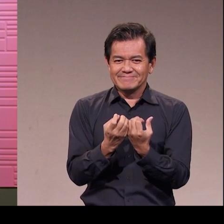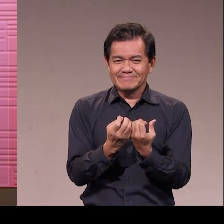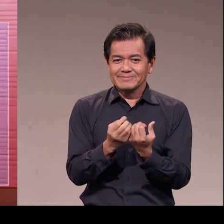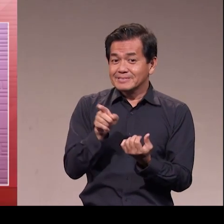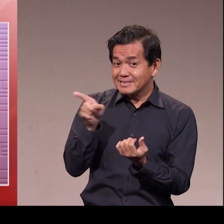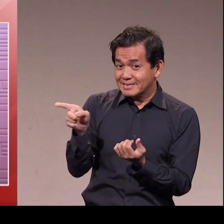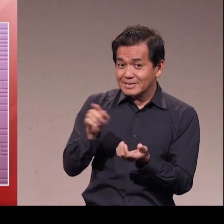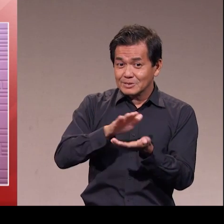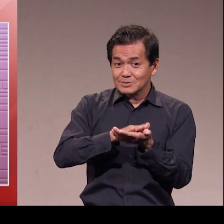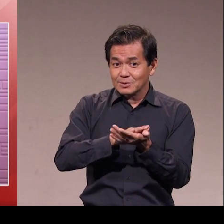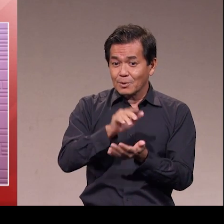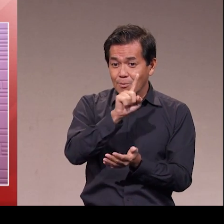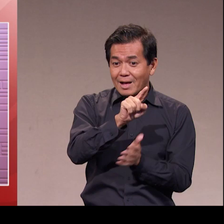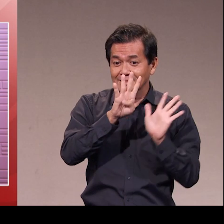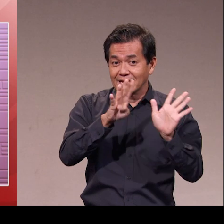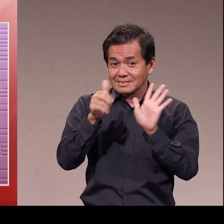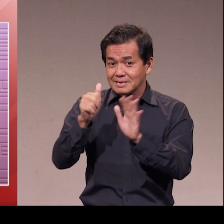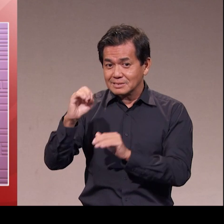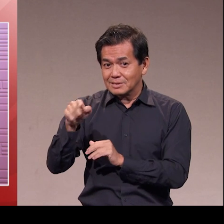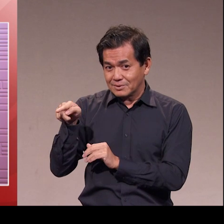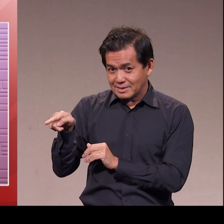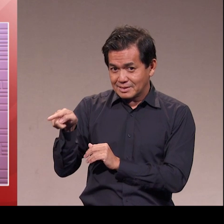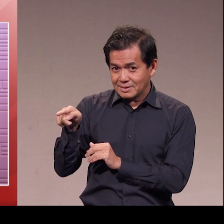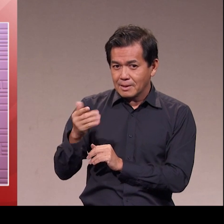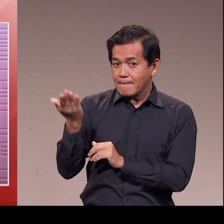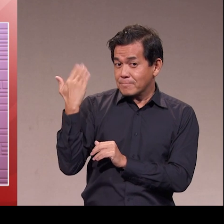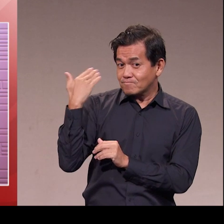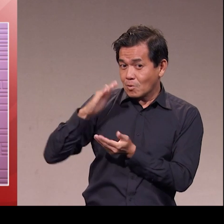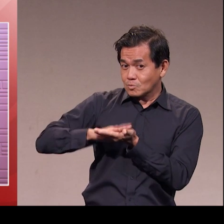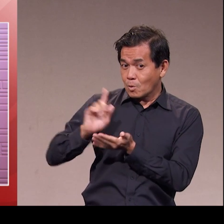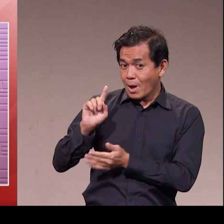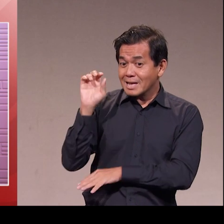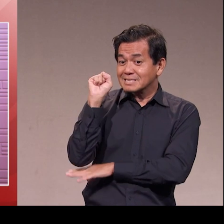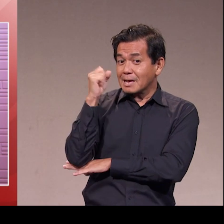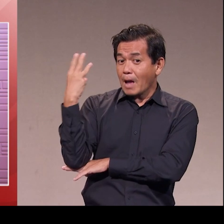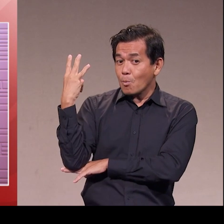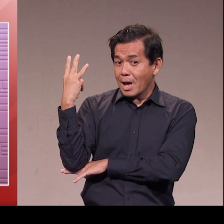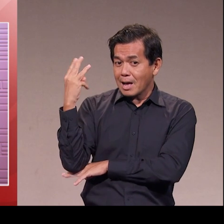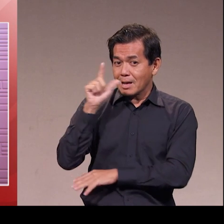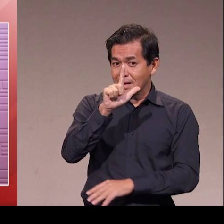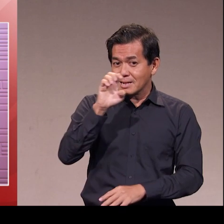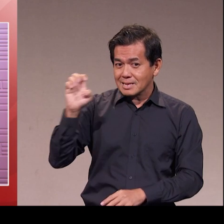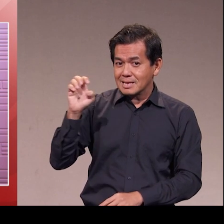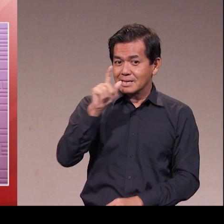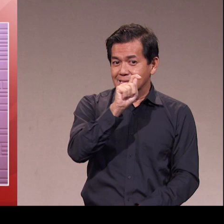It was a school in Sembawang called Lee Teck Public School. It had only very basic facilities.